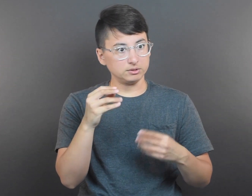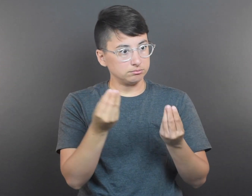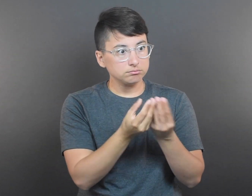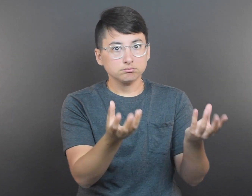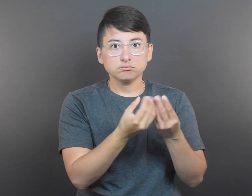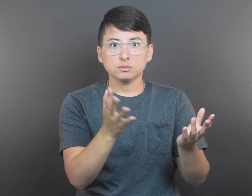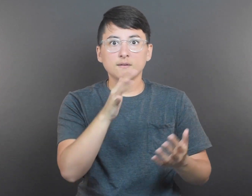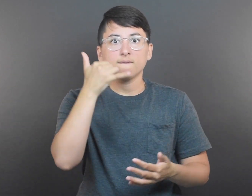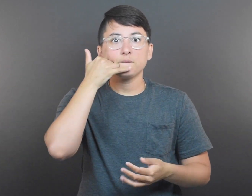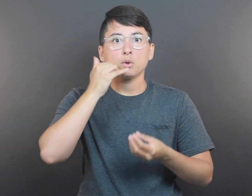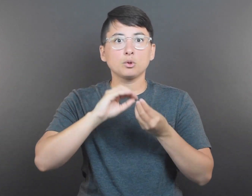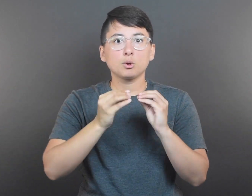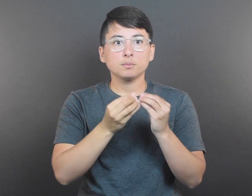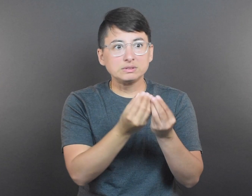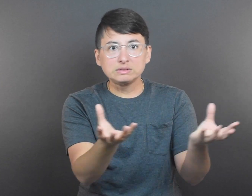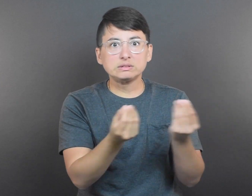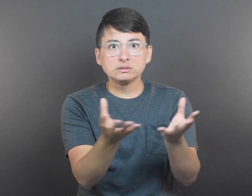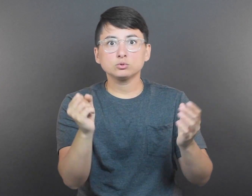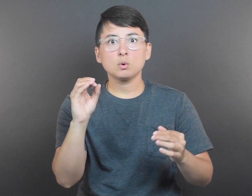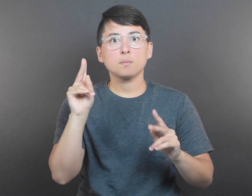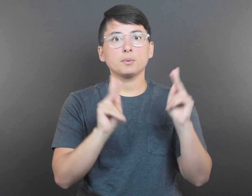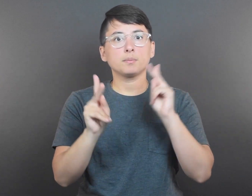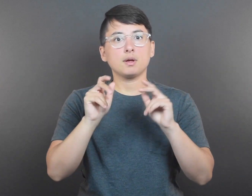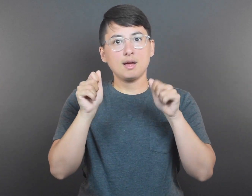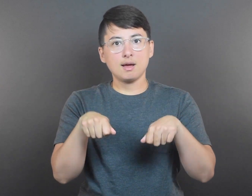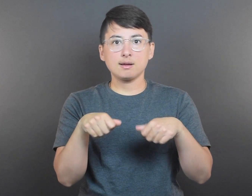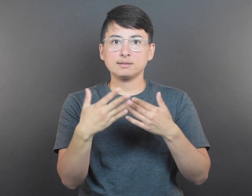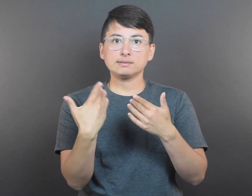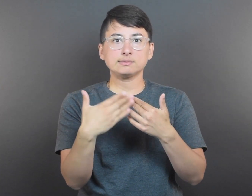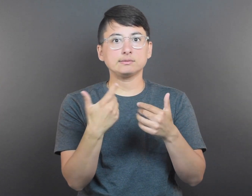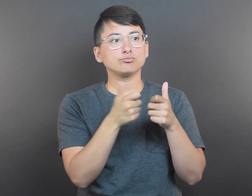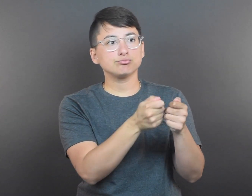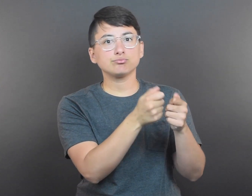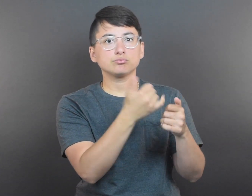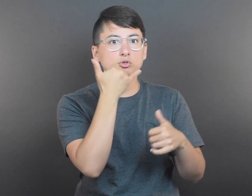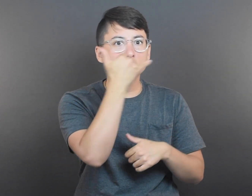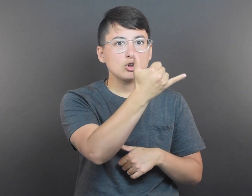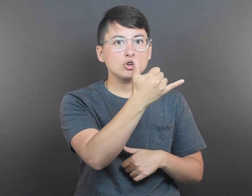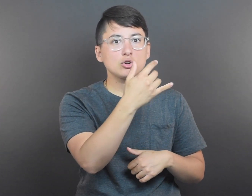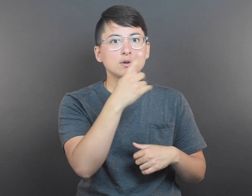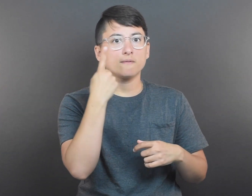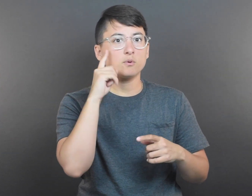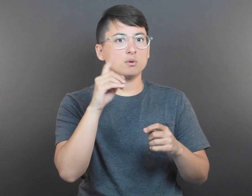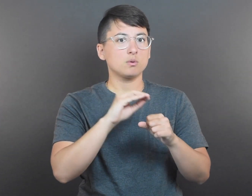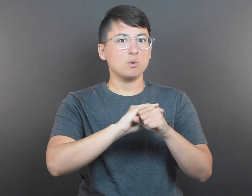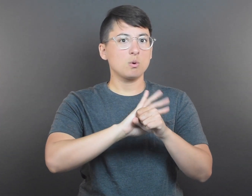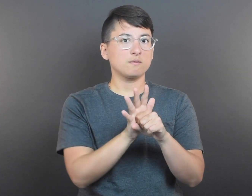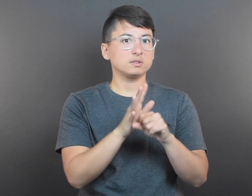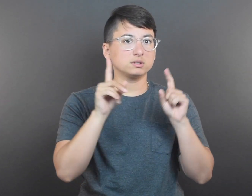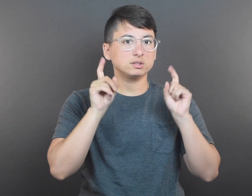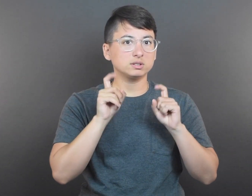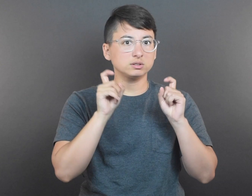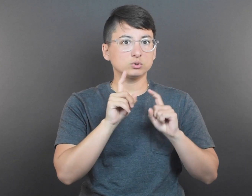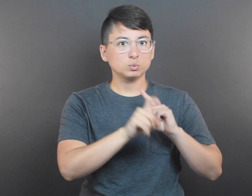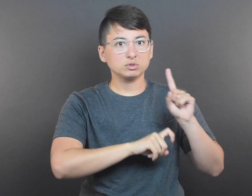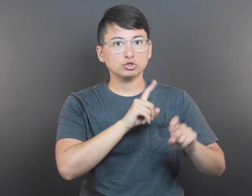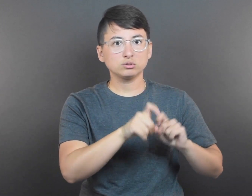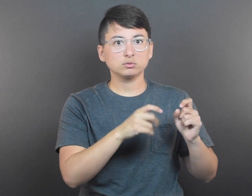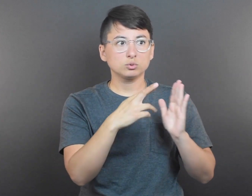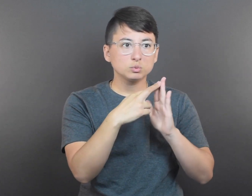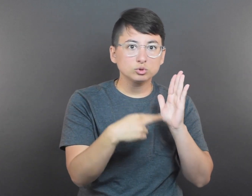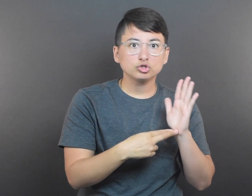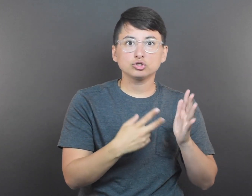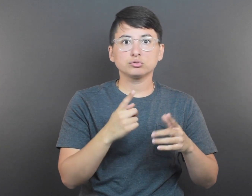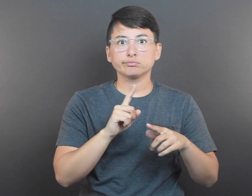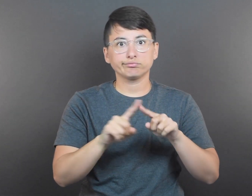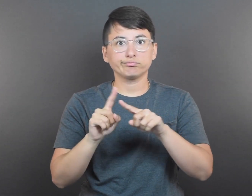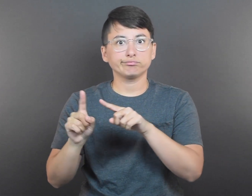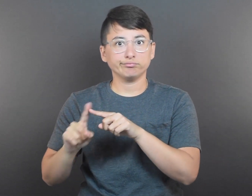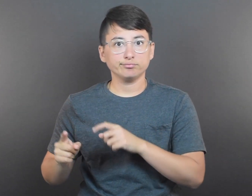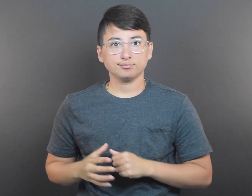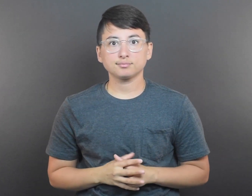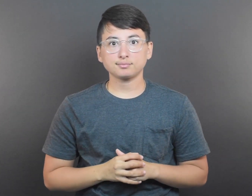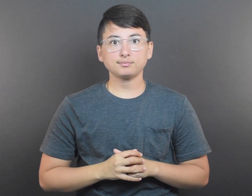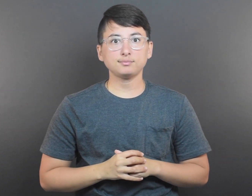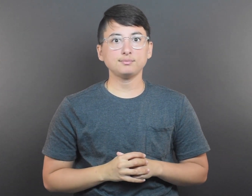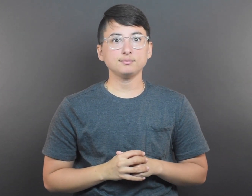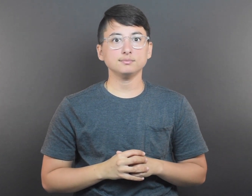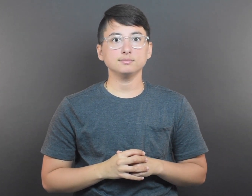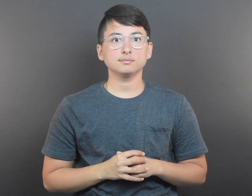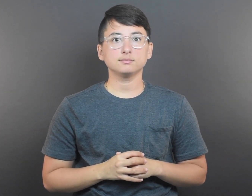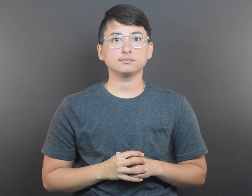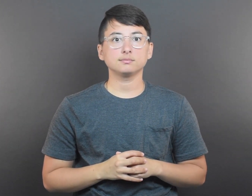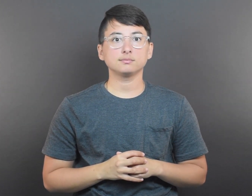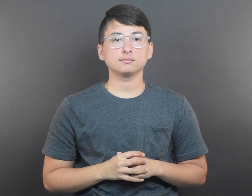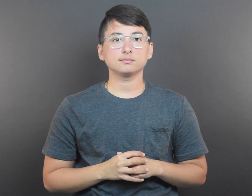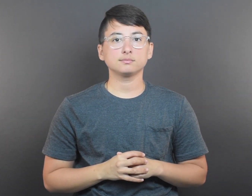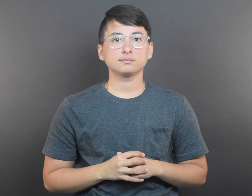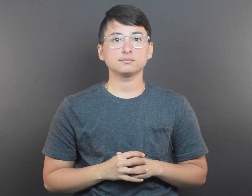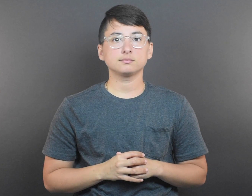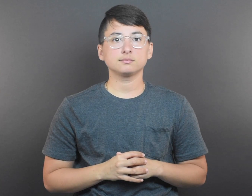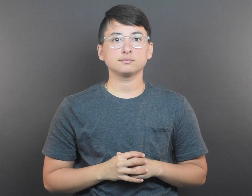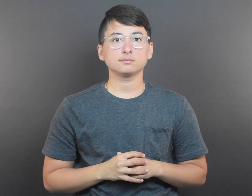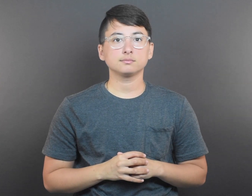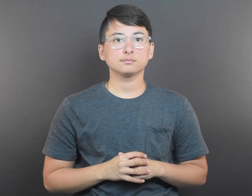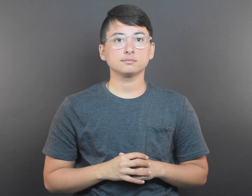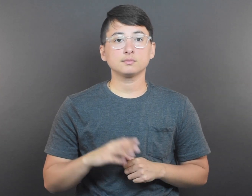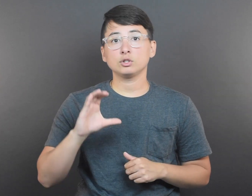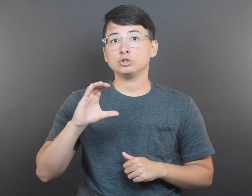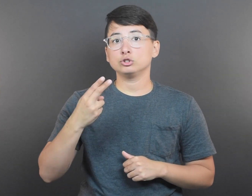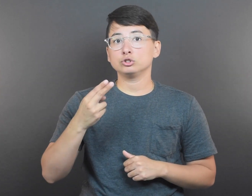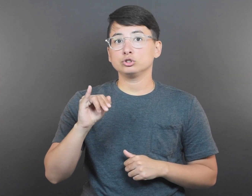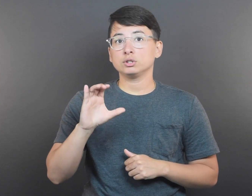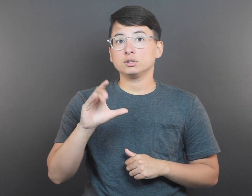for COVID-19 testing registration,” Ochsendorf said.